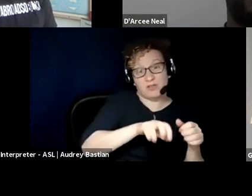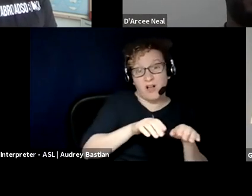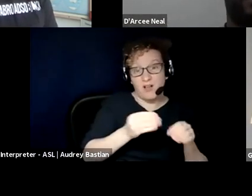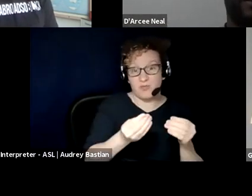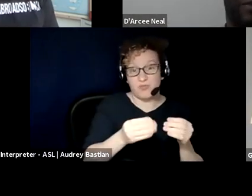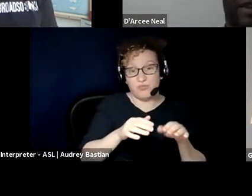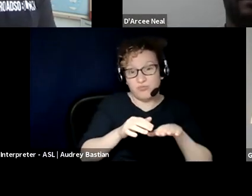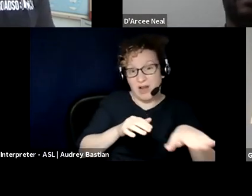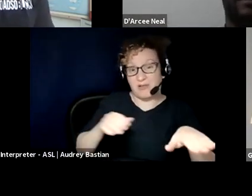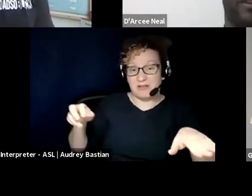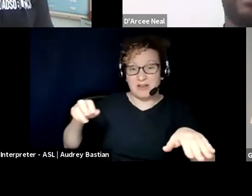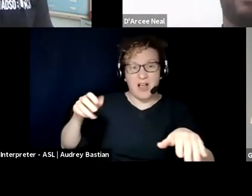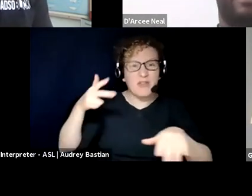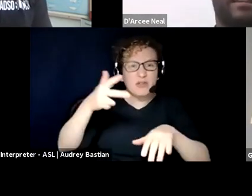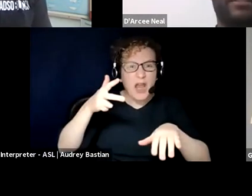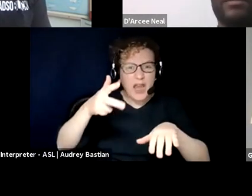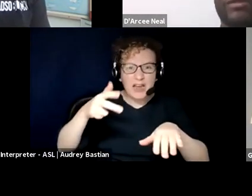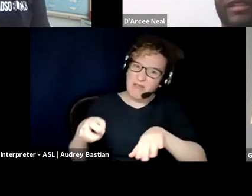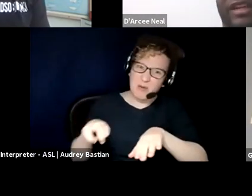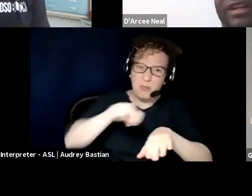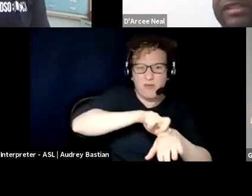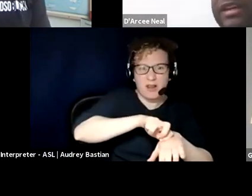started being afraid for my safety, which was hilarious.